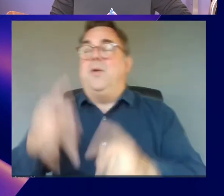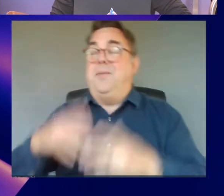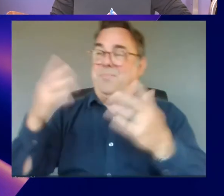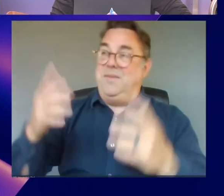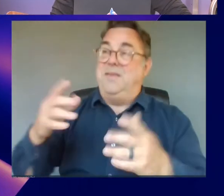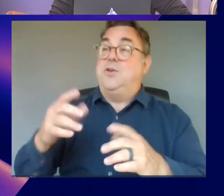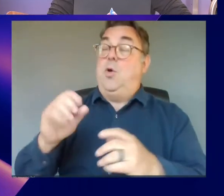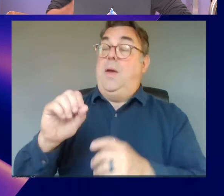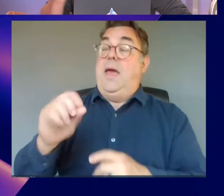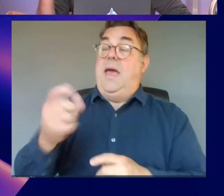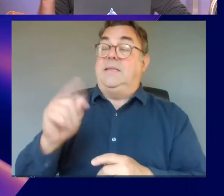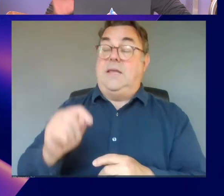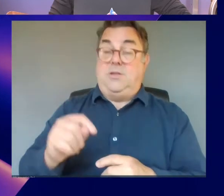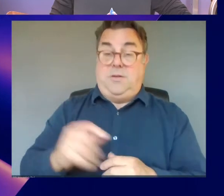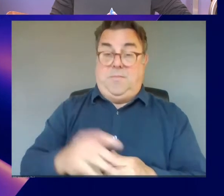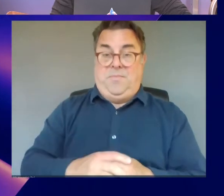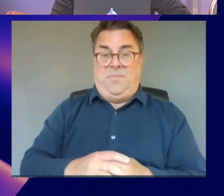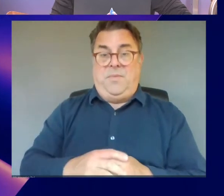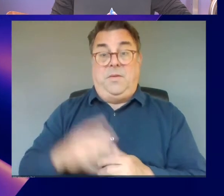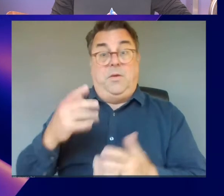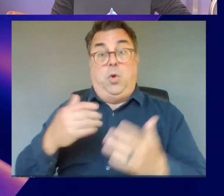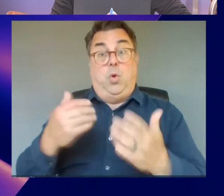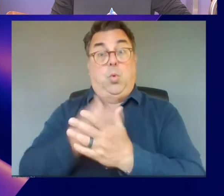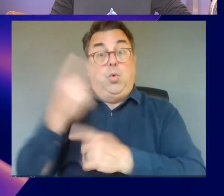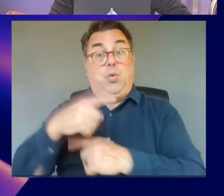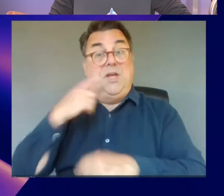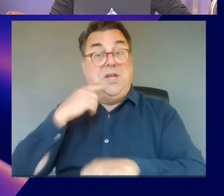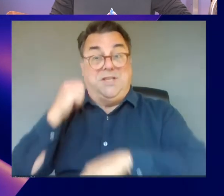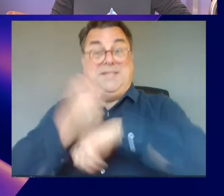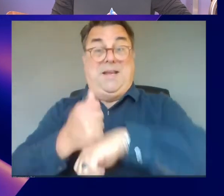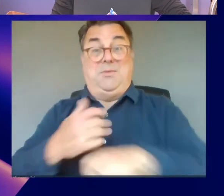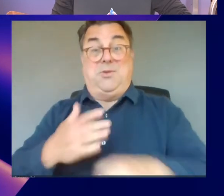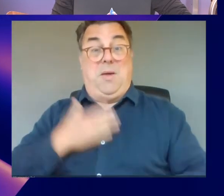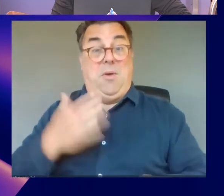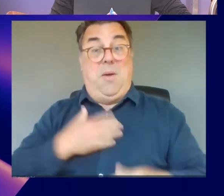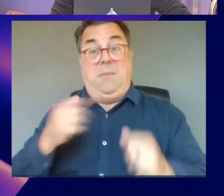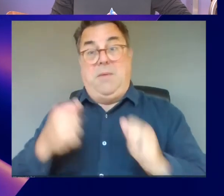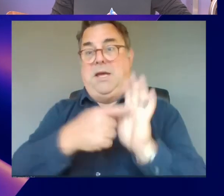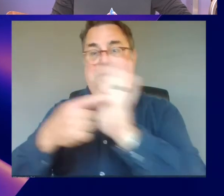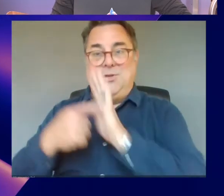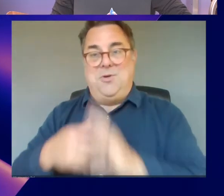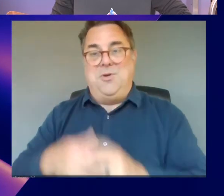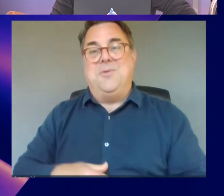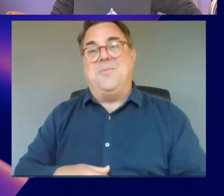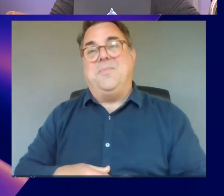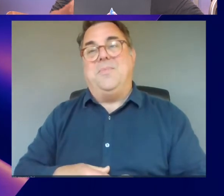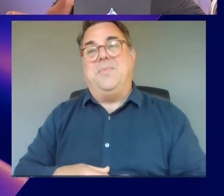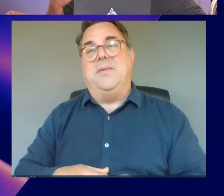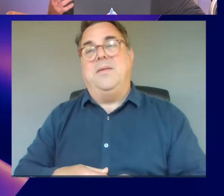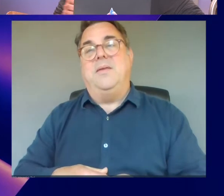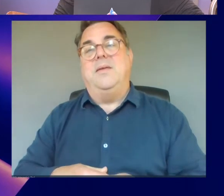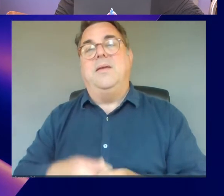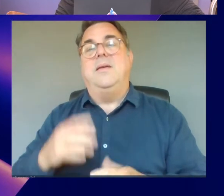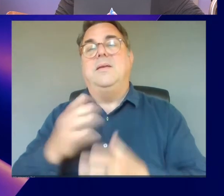If you notice again, this is brand new today, so I'm really happy that I'm able to show this to you. Here's some extensions that AWS has created